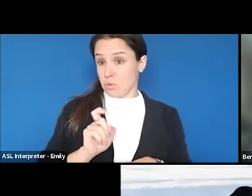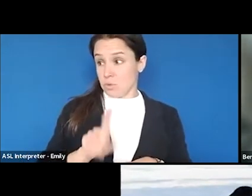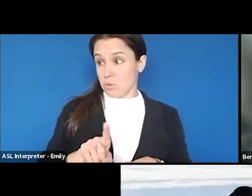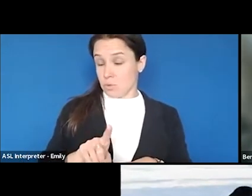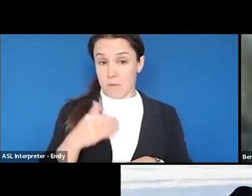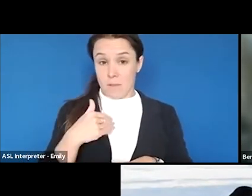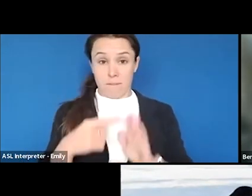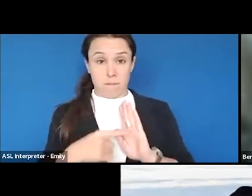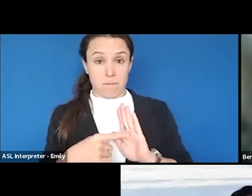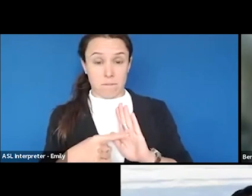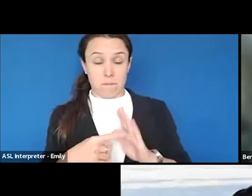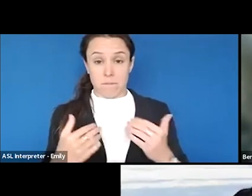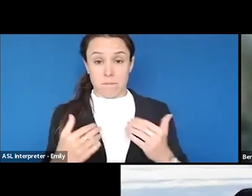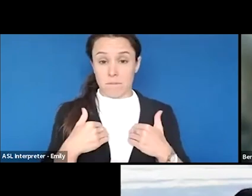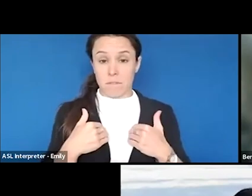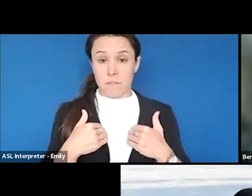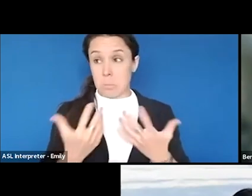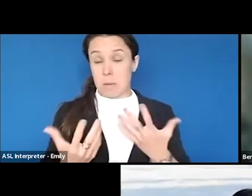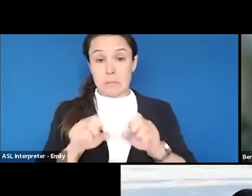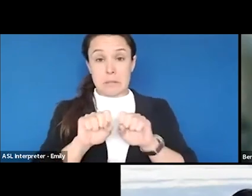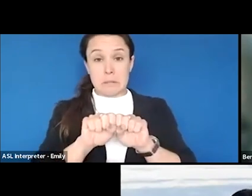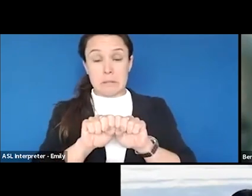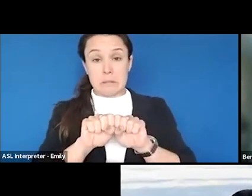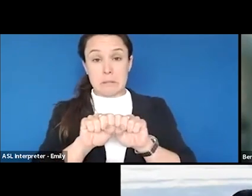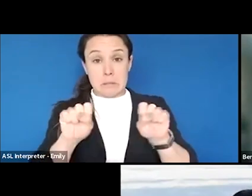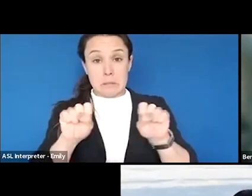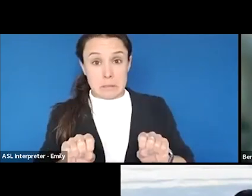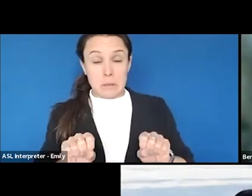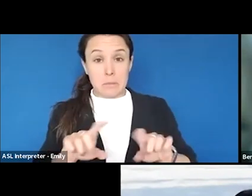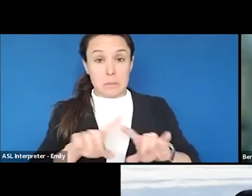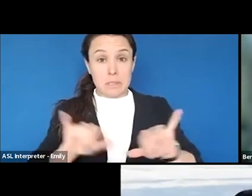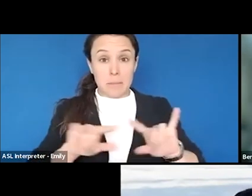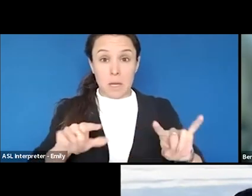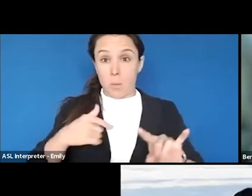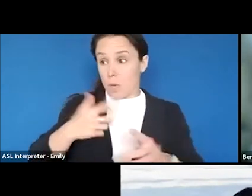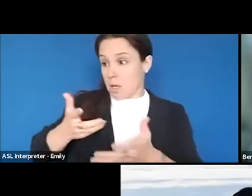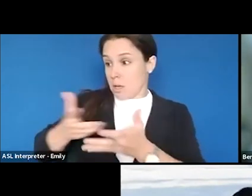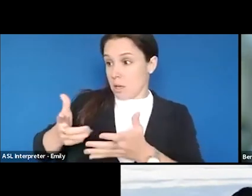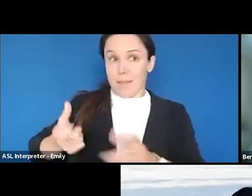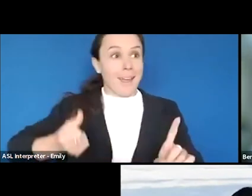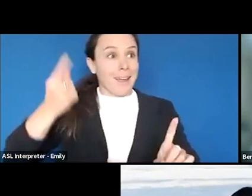of systems that learn while we're interacting with them? Can we correct them? Can we teach them?